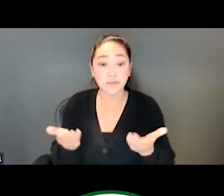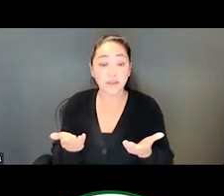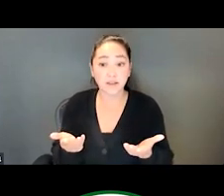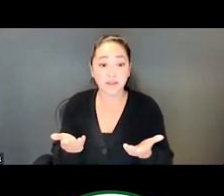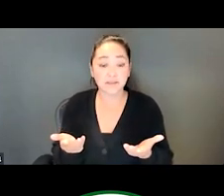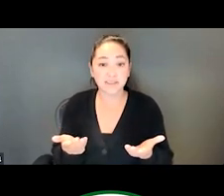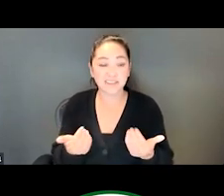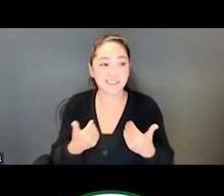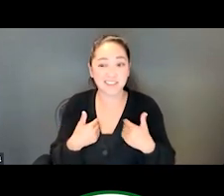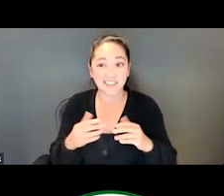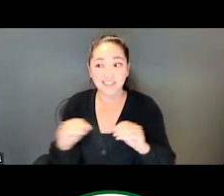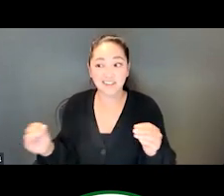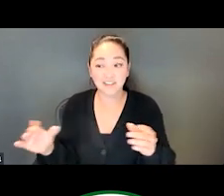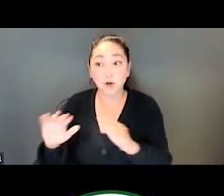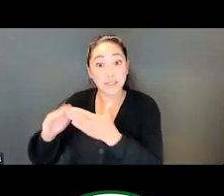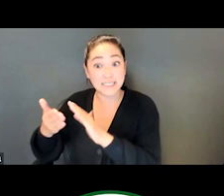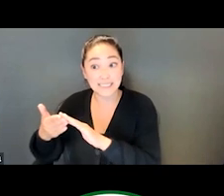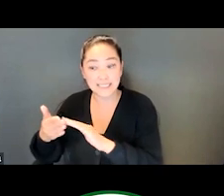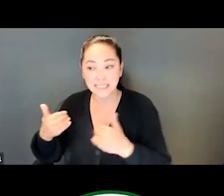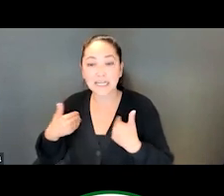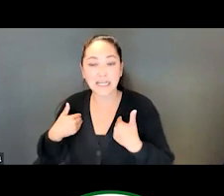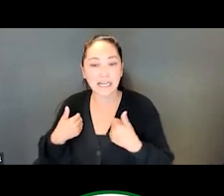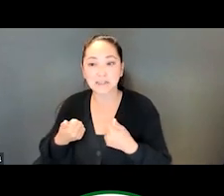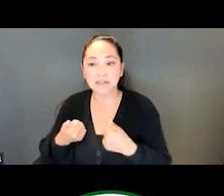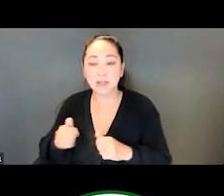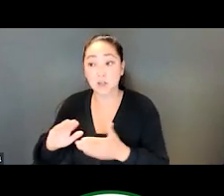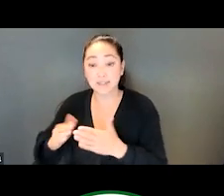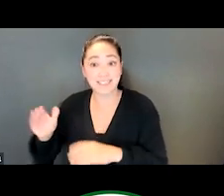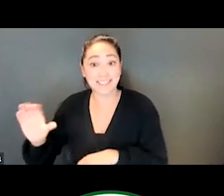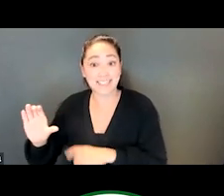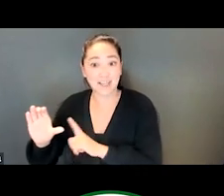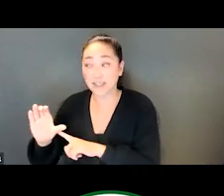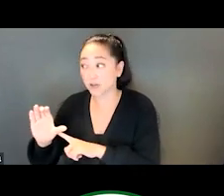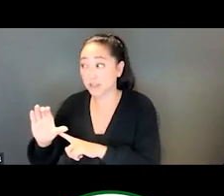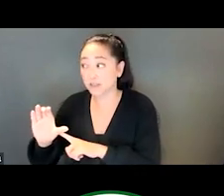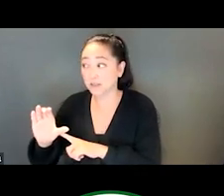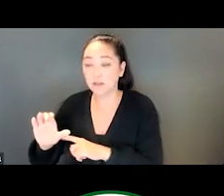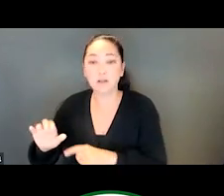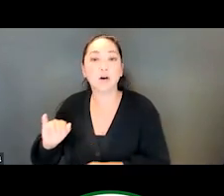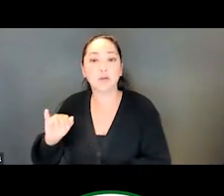To understand the jurisdiction is to exactly to talk to the people who's within that territory.